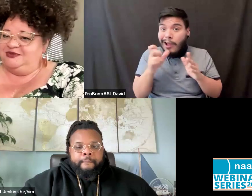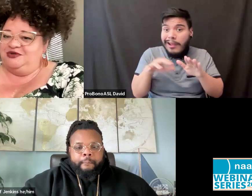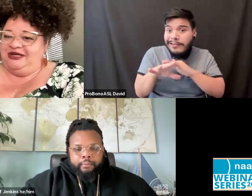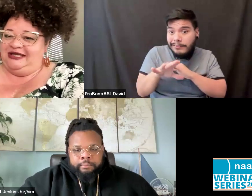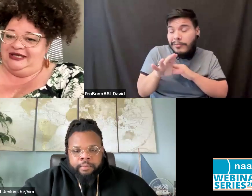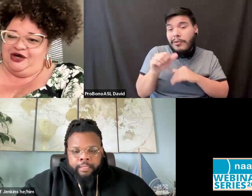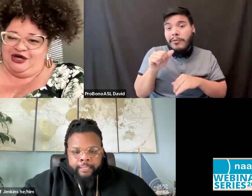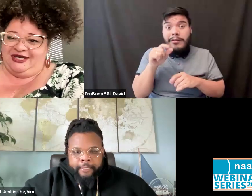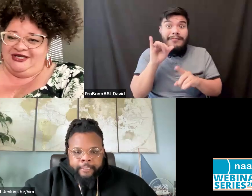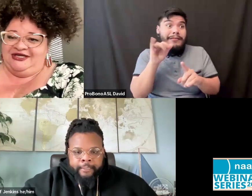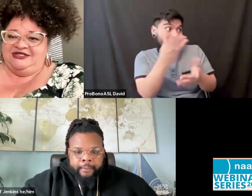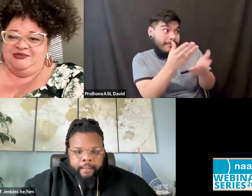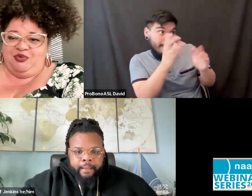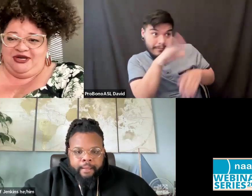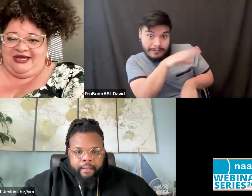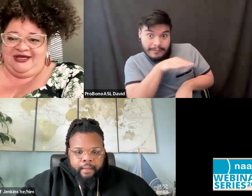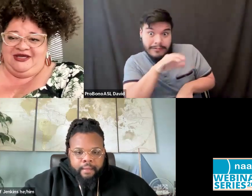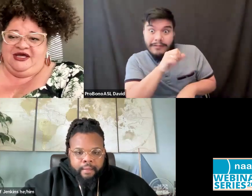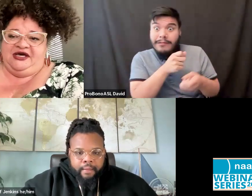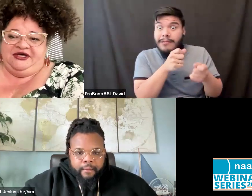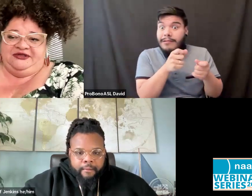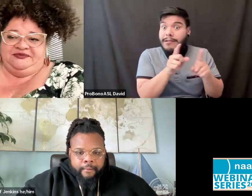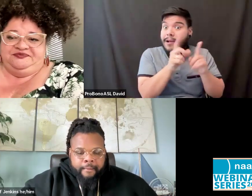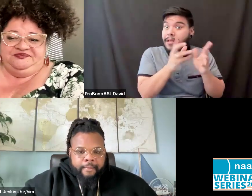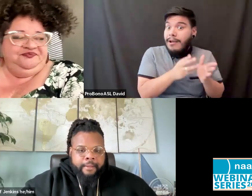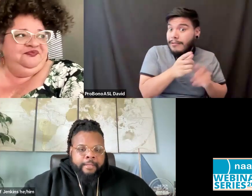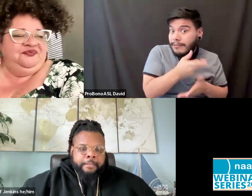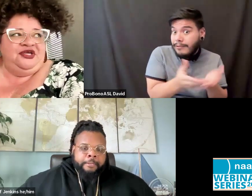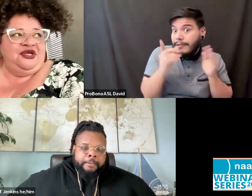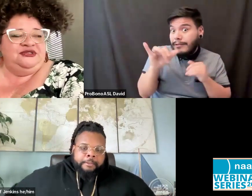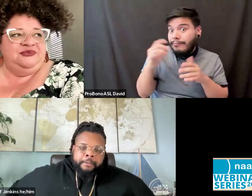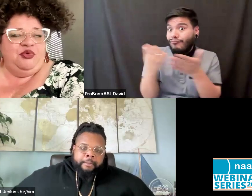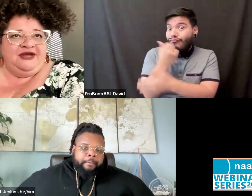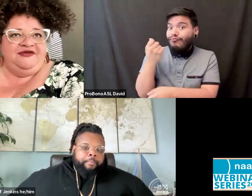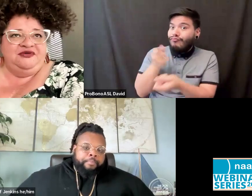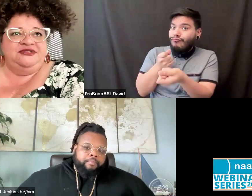where you can get in on supporting, you know, supporting folks